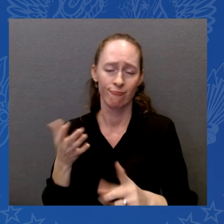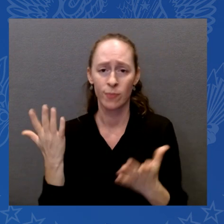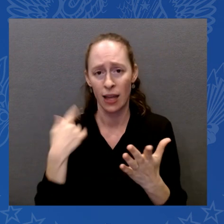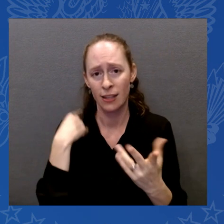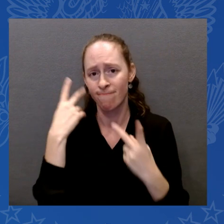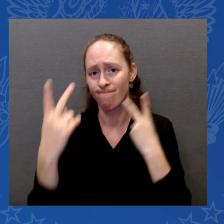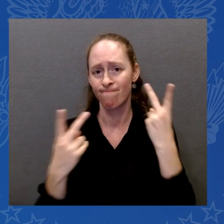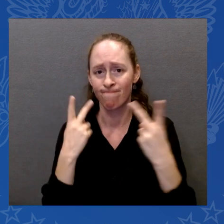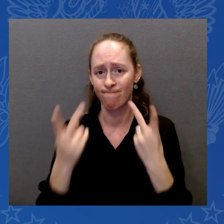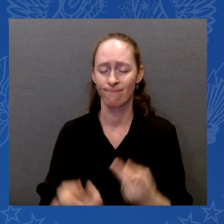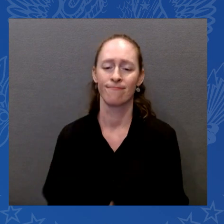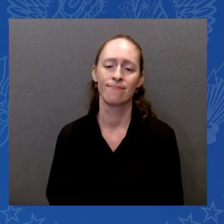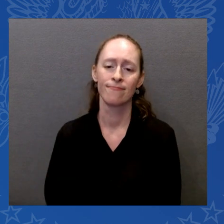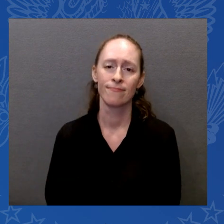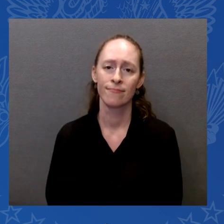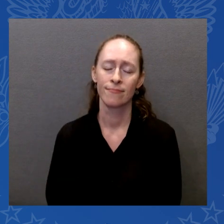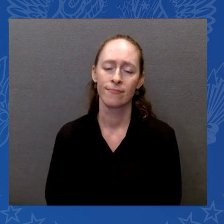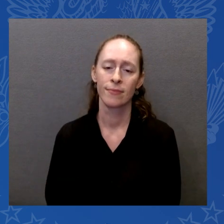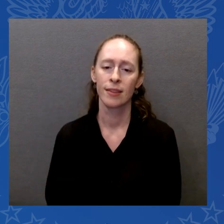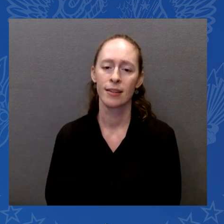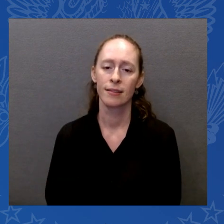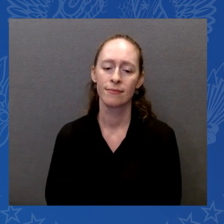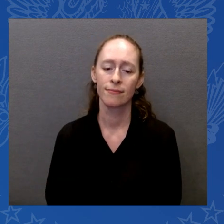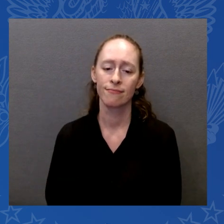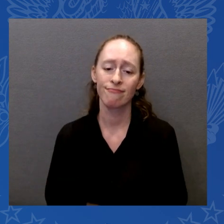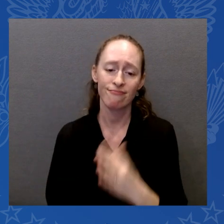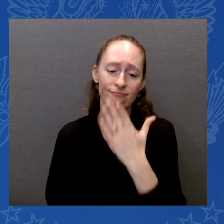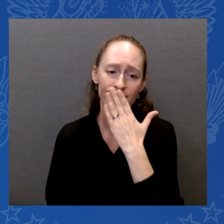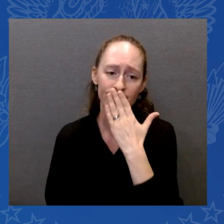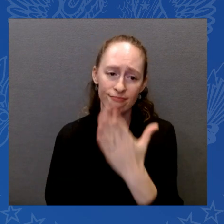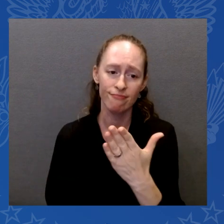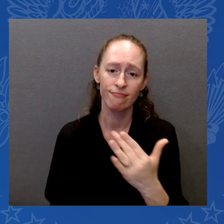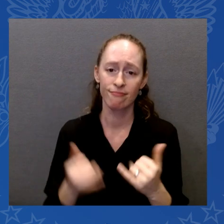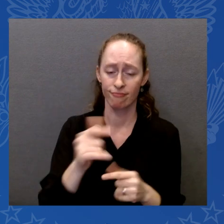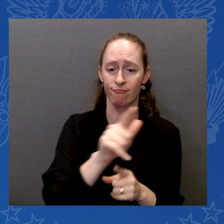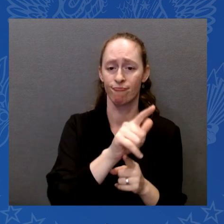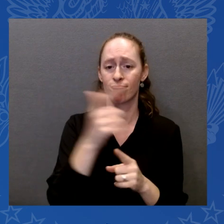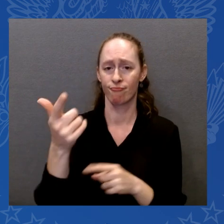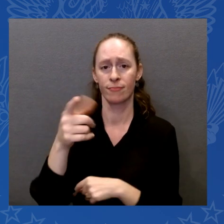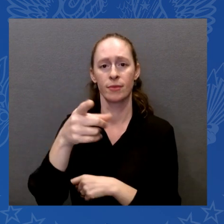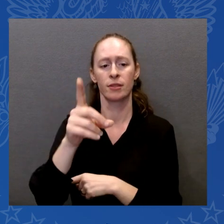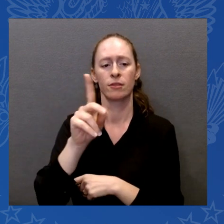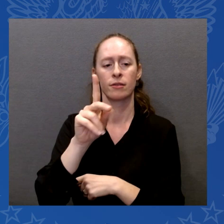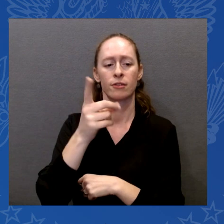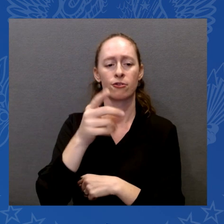Now we're going to turn to you, Dr. Kristin Lyerly. Dr. Lyerly: Thank you so much.